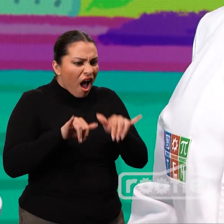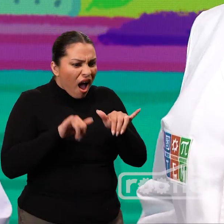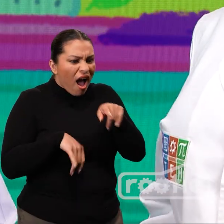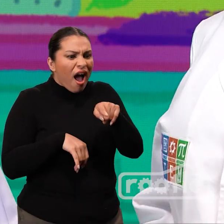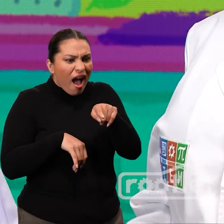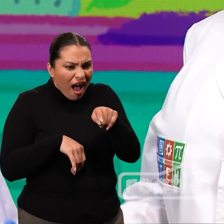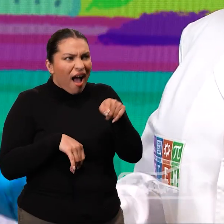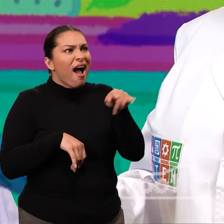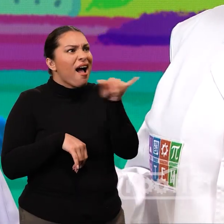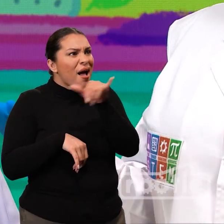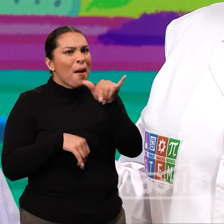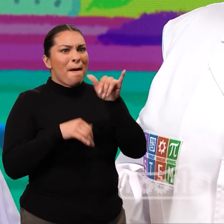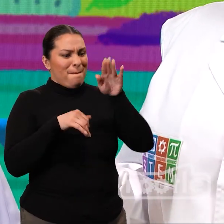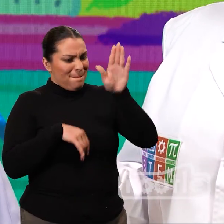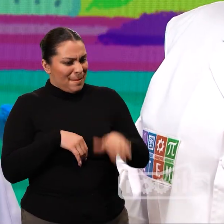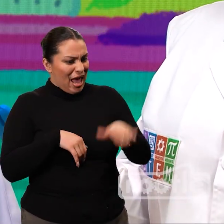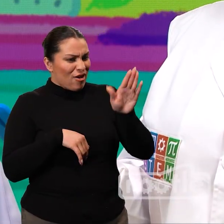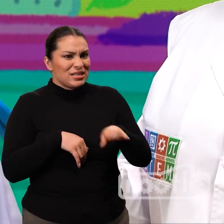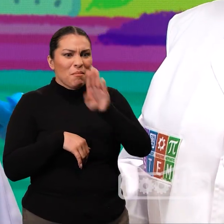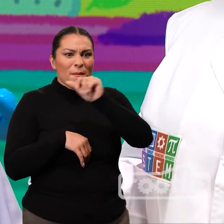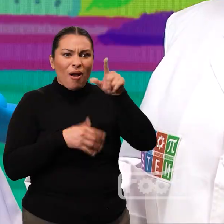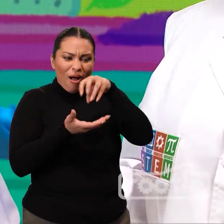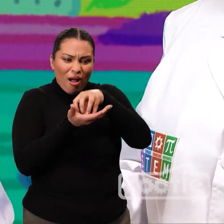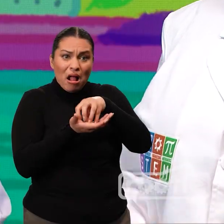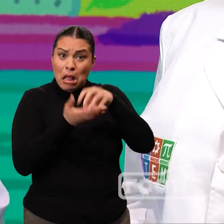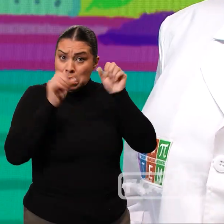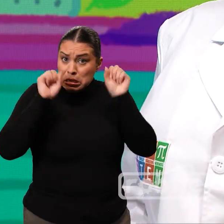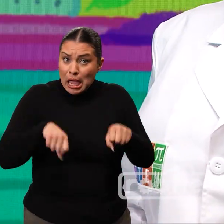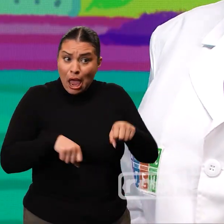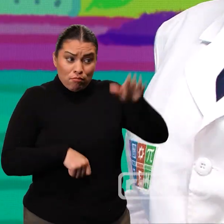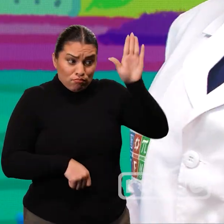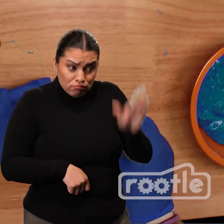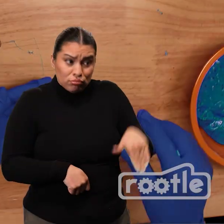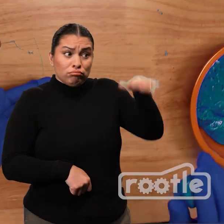Oh, it looks just like a bouncy ball. But does it bounce like a bouncy ball?